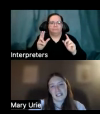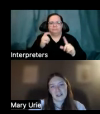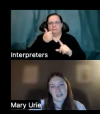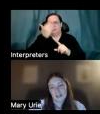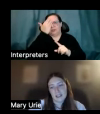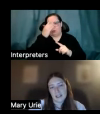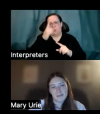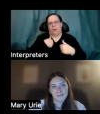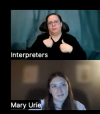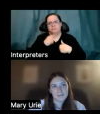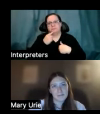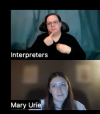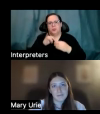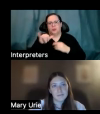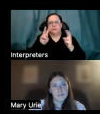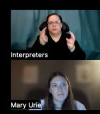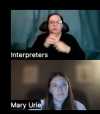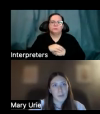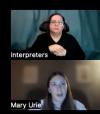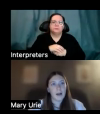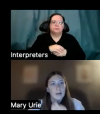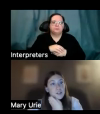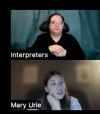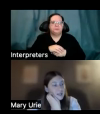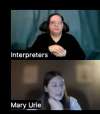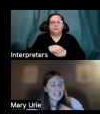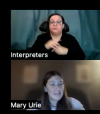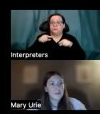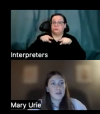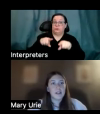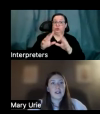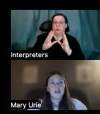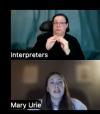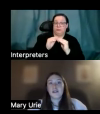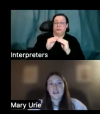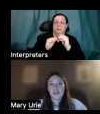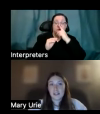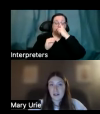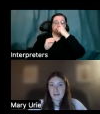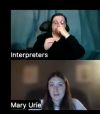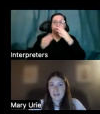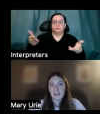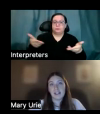this issue seriously. During the meeting, introduce yourself, let